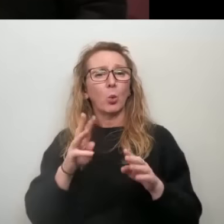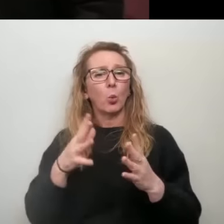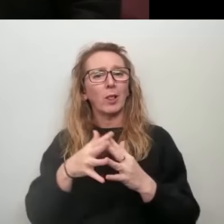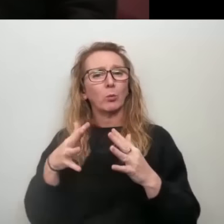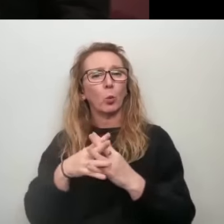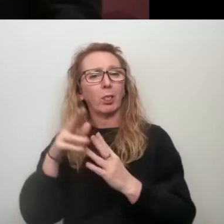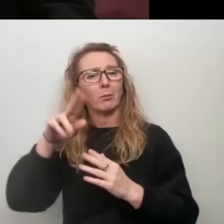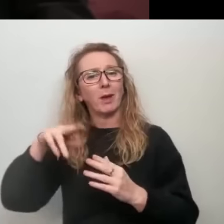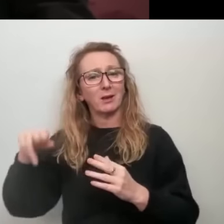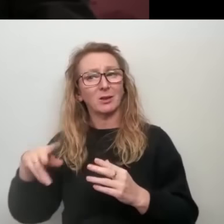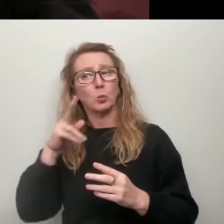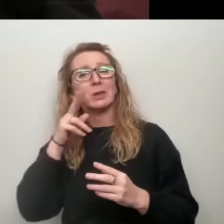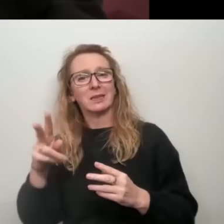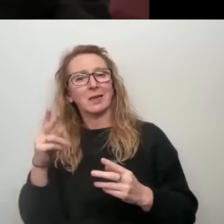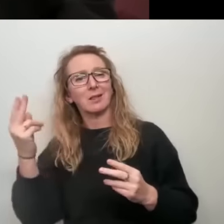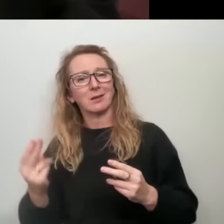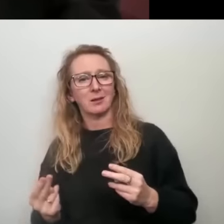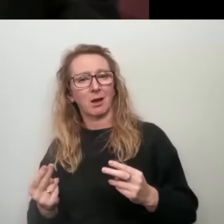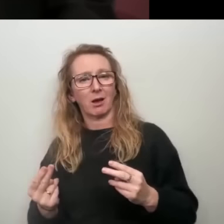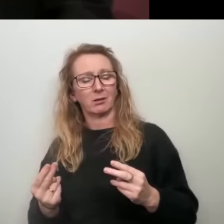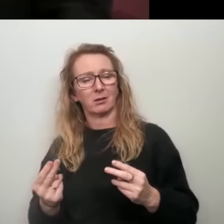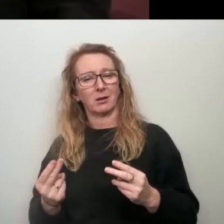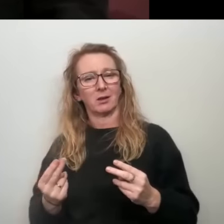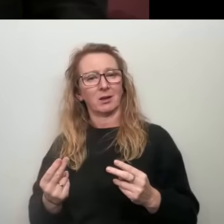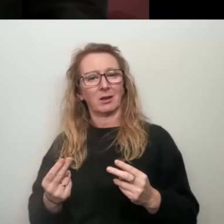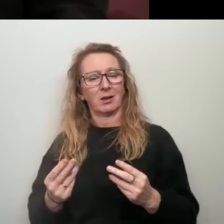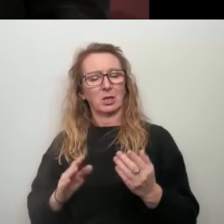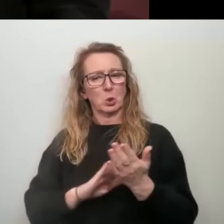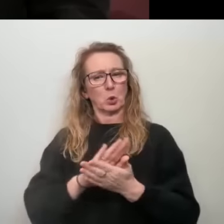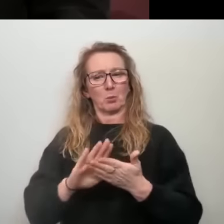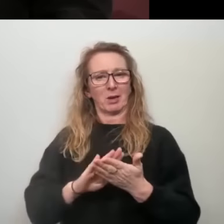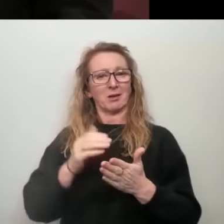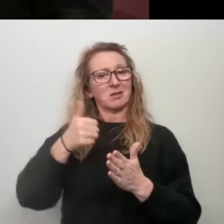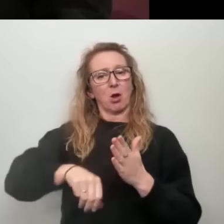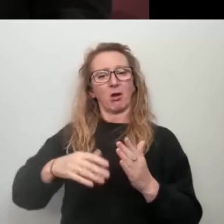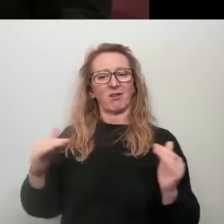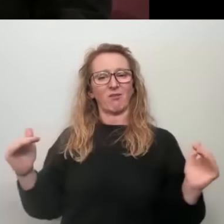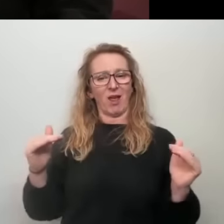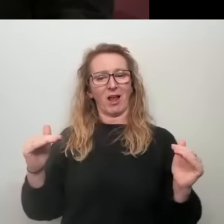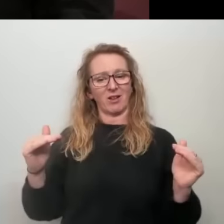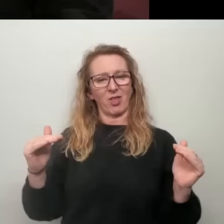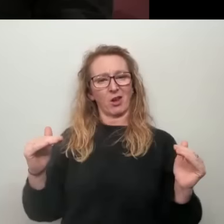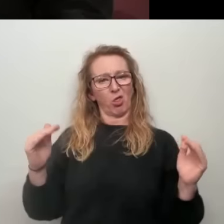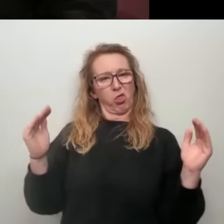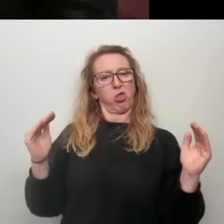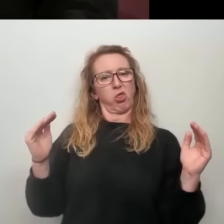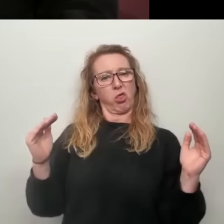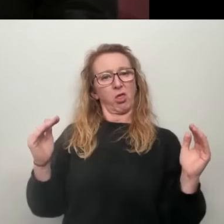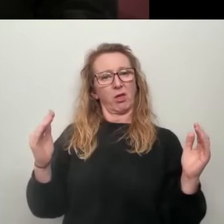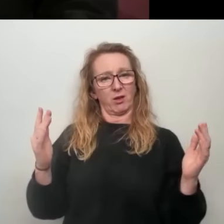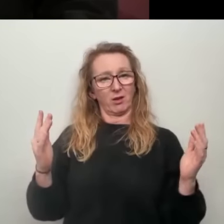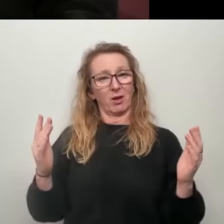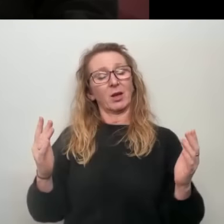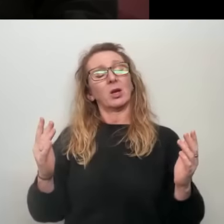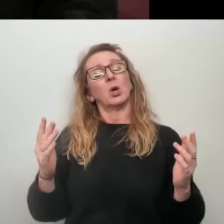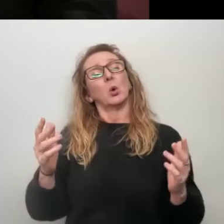So it's not necessarily that it started off flat and has buckled, although of course we do know that the bridge has shifted a little bit over time.